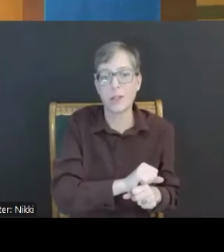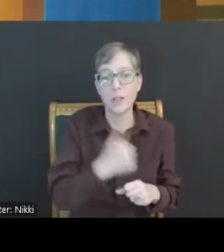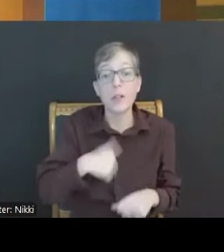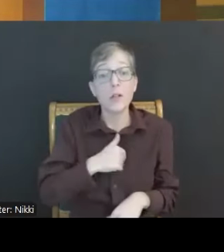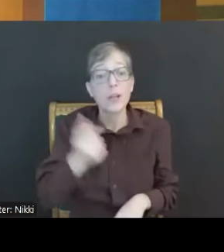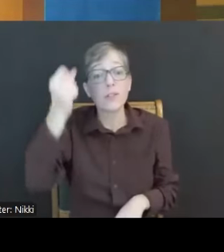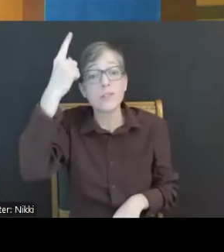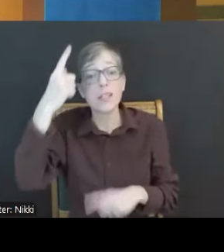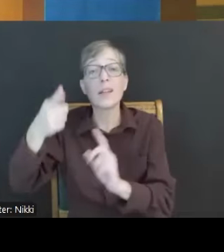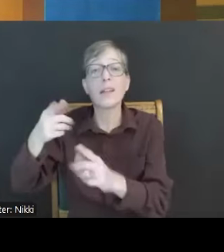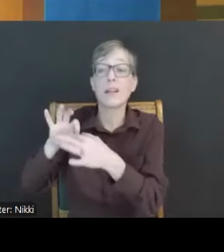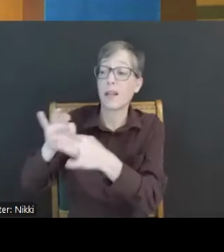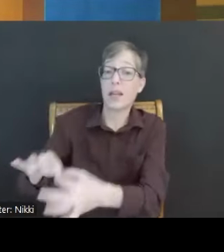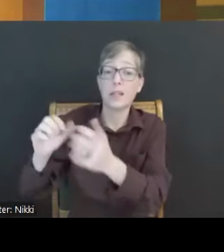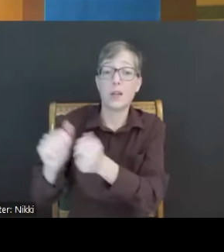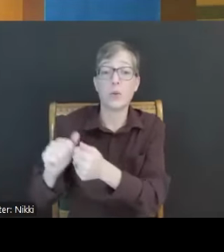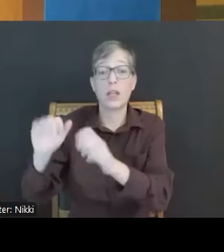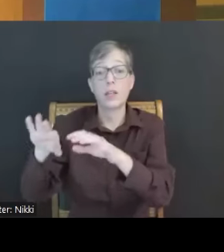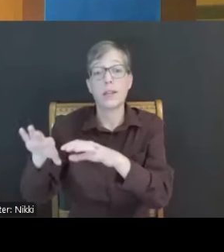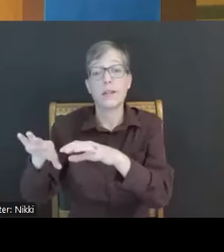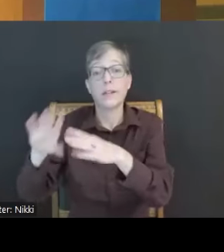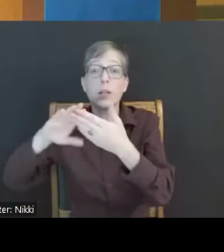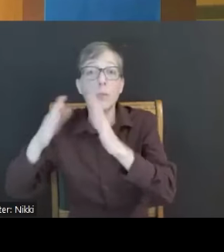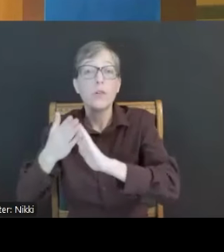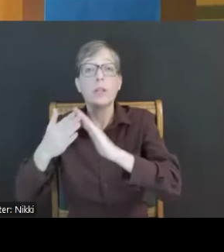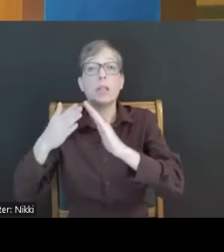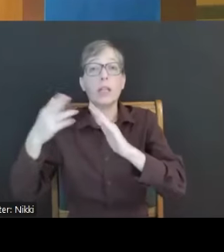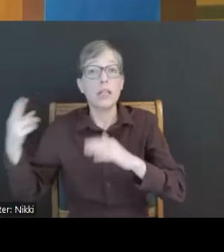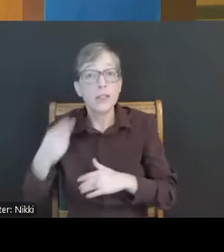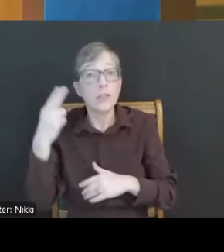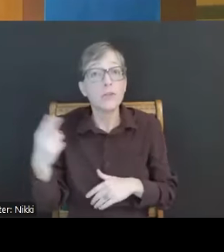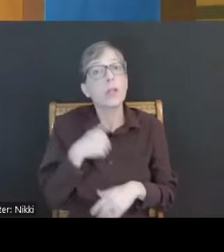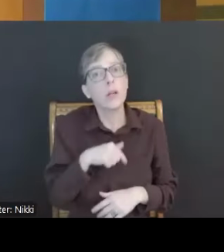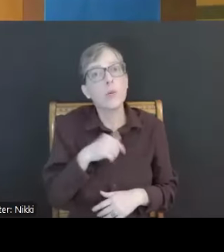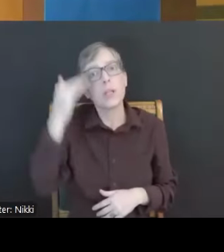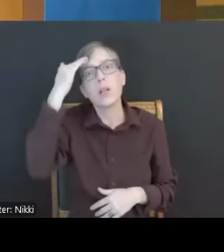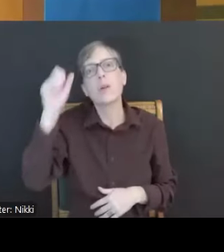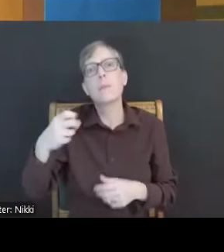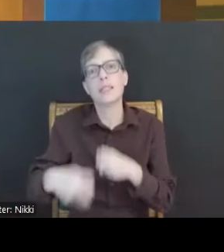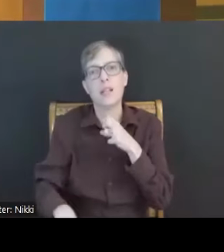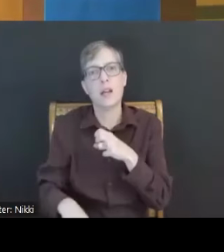mistrust in our community um so we did it by surveys active listening um research talking